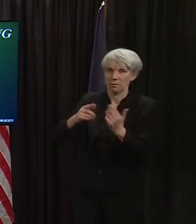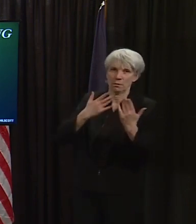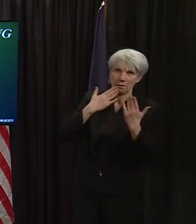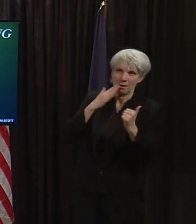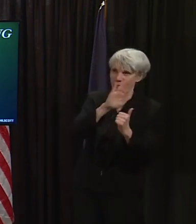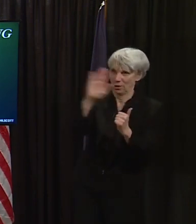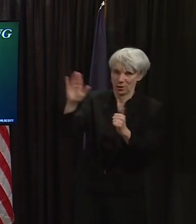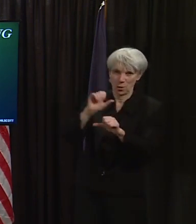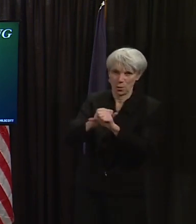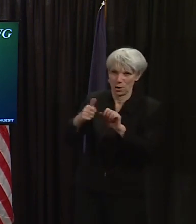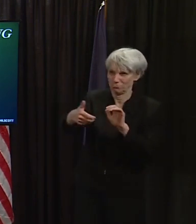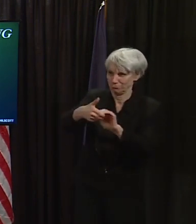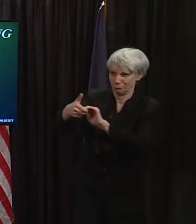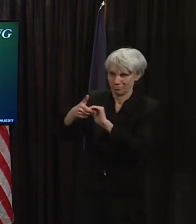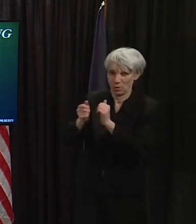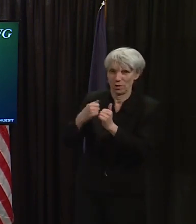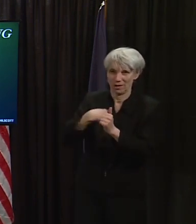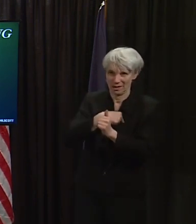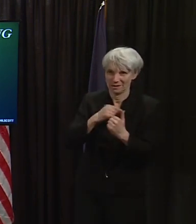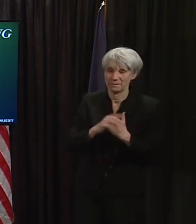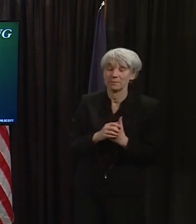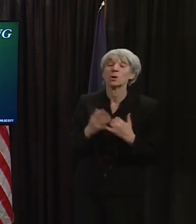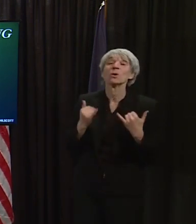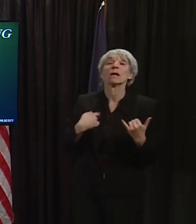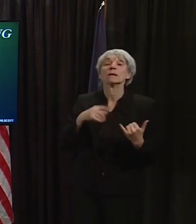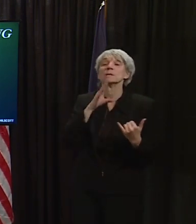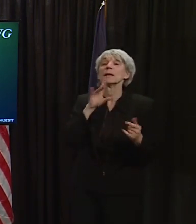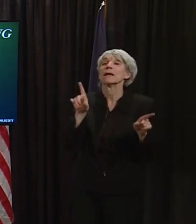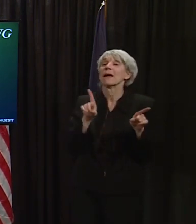I'm here today to share pediatrician recommendations for both the K through